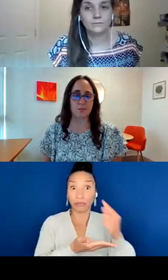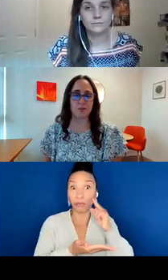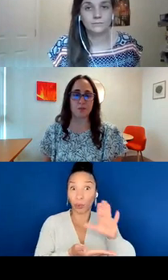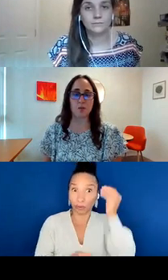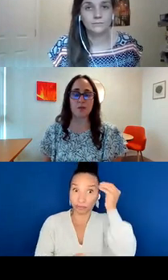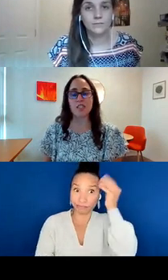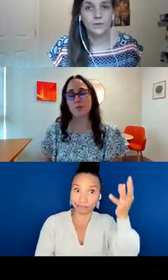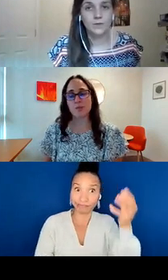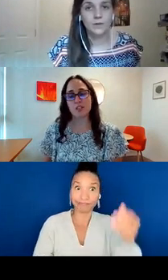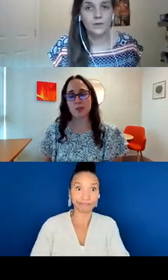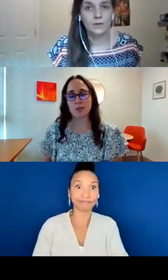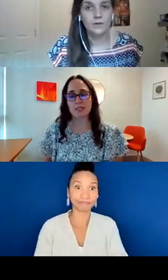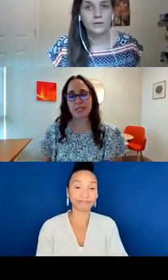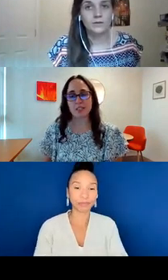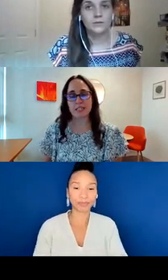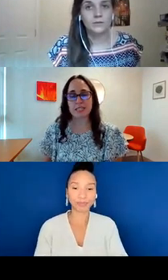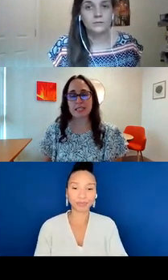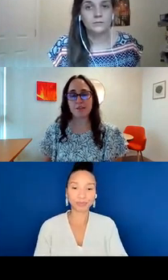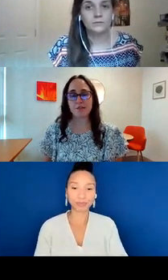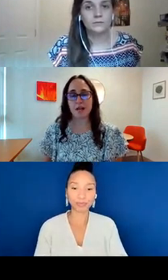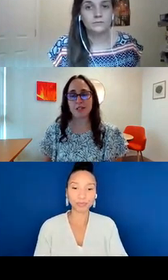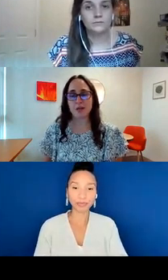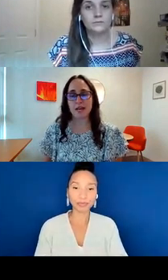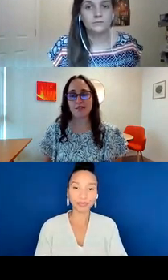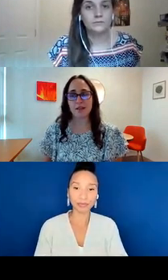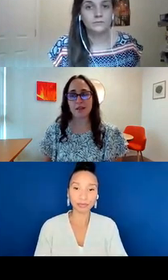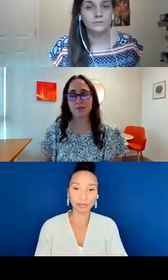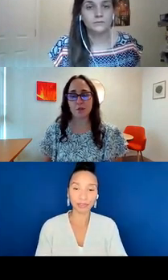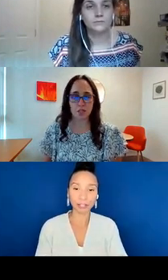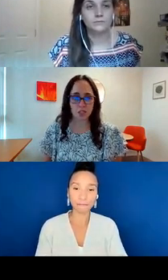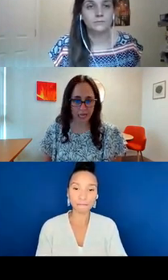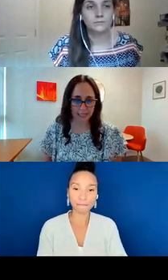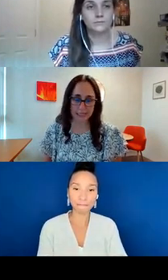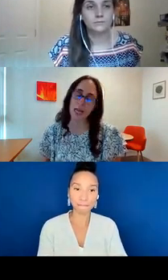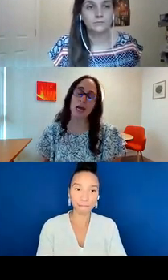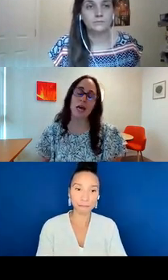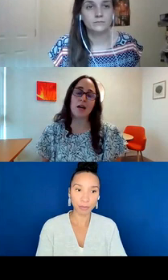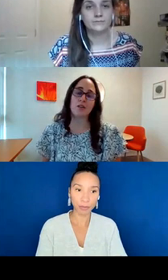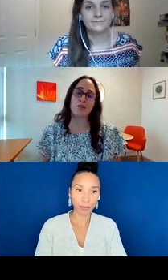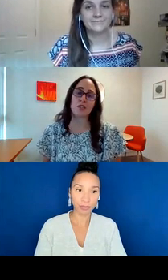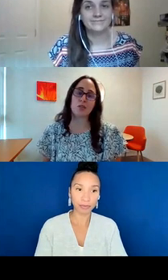All right, before we jump into the section itself, I do have a few other slides.